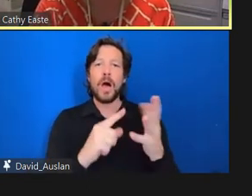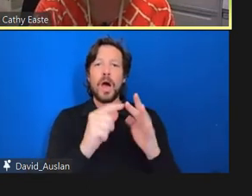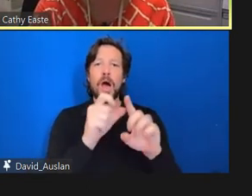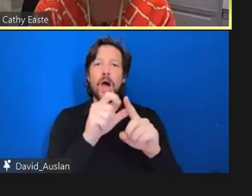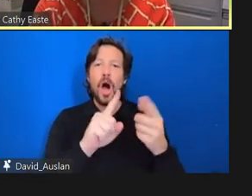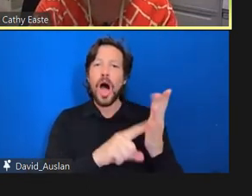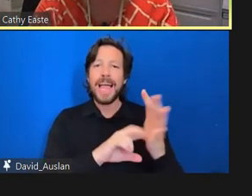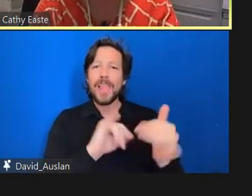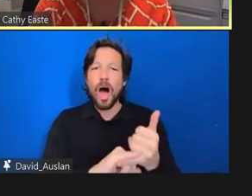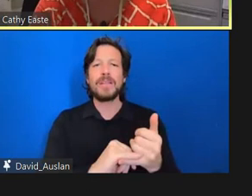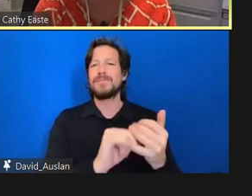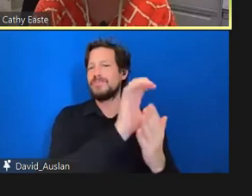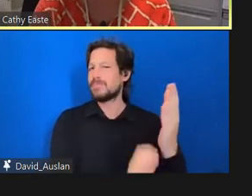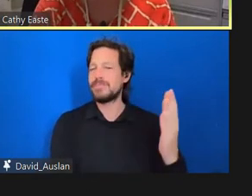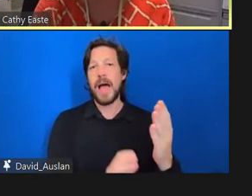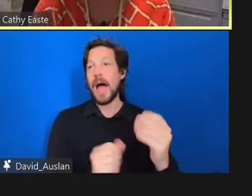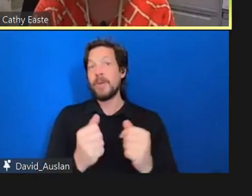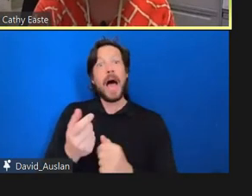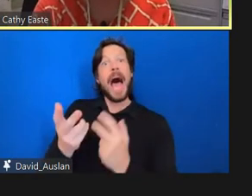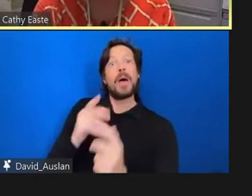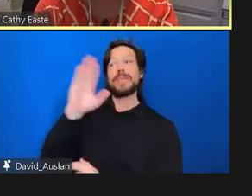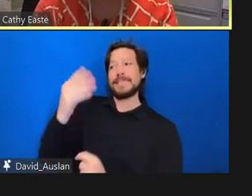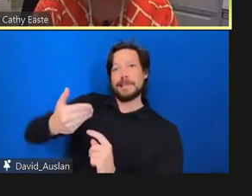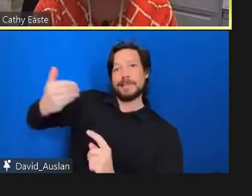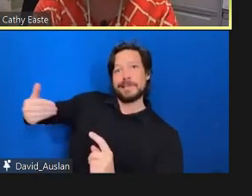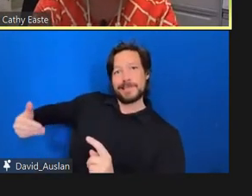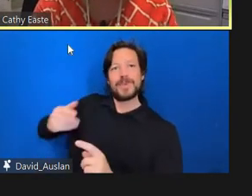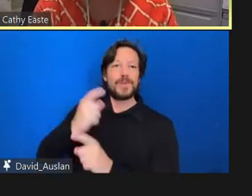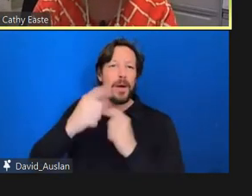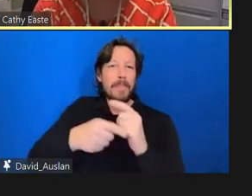the past that look at more those nuts and bolts things. A lot of those nuts and bolts things